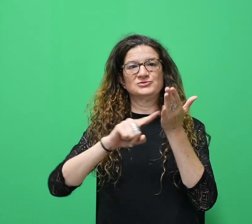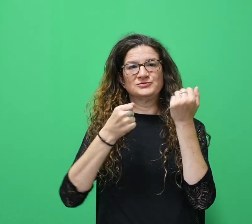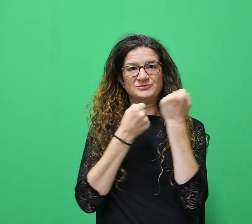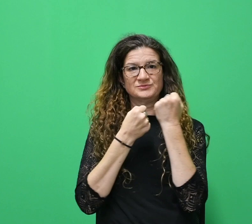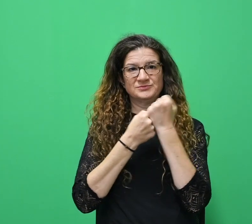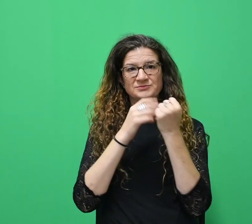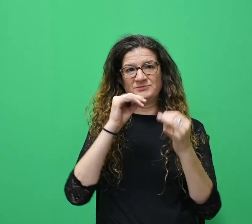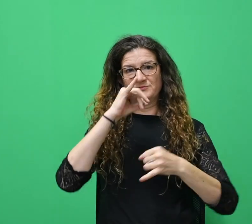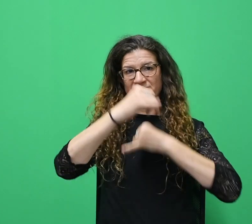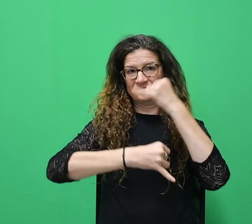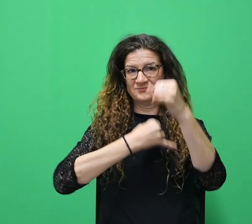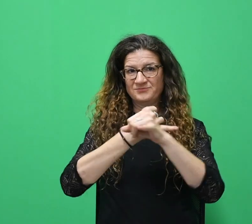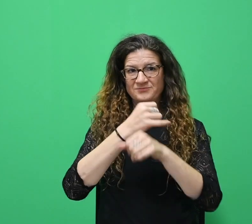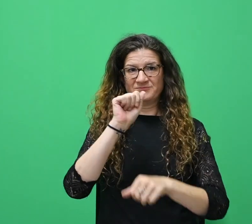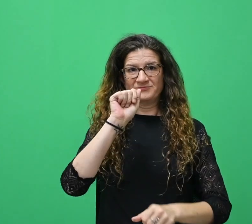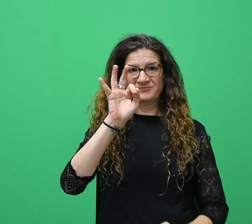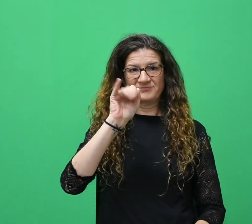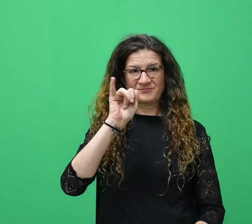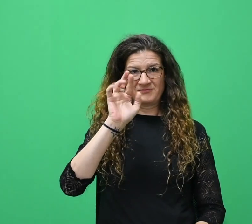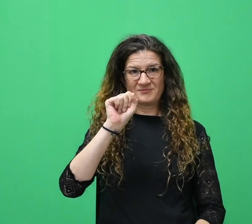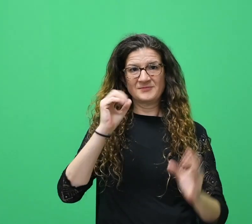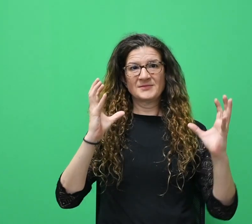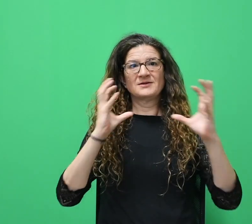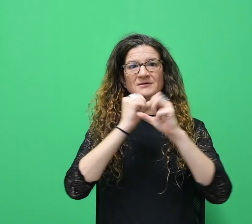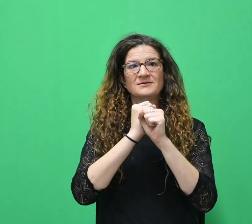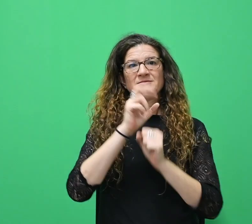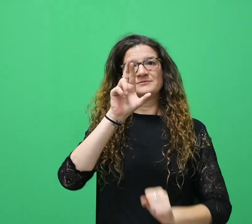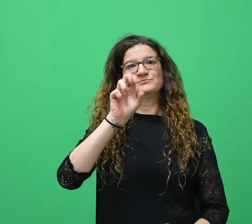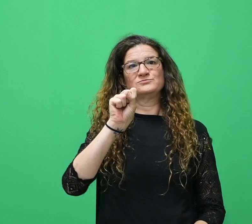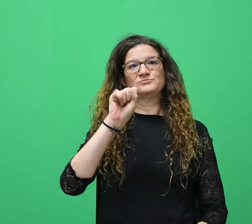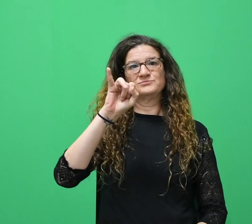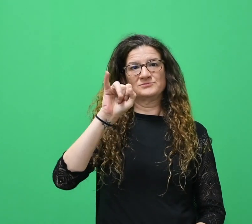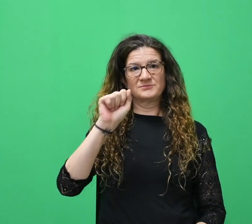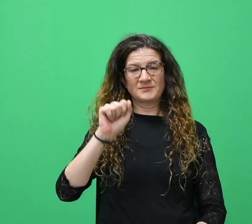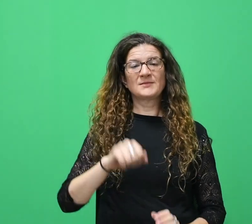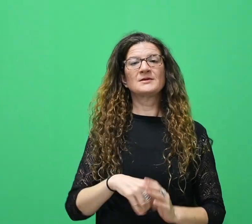Research Support & International Affairs (RSIA).